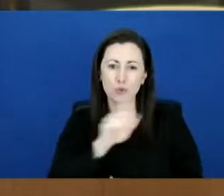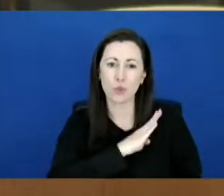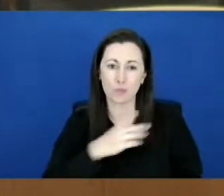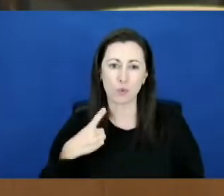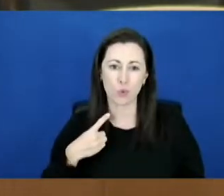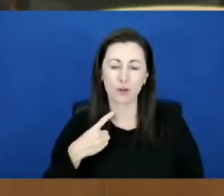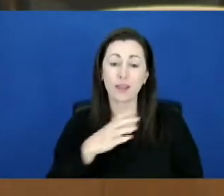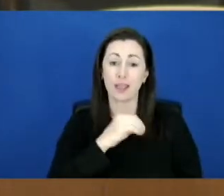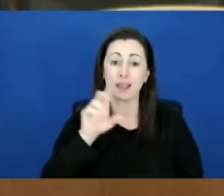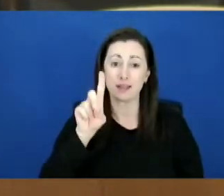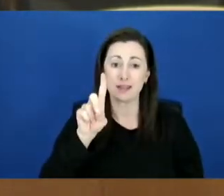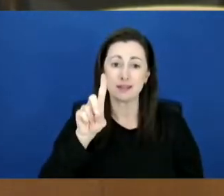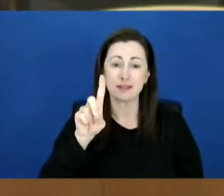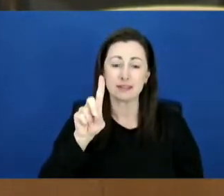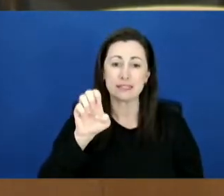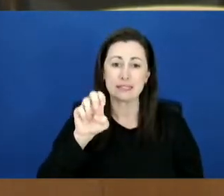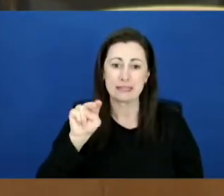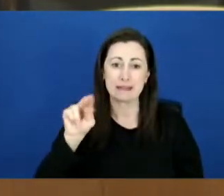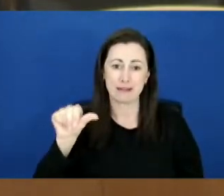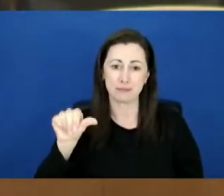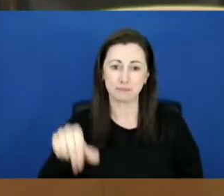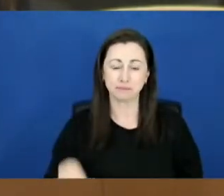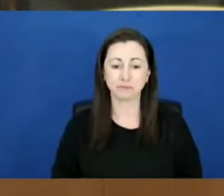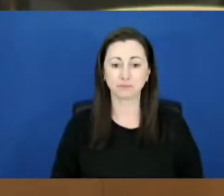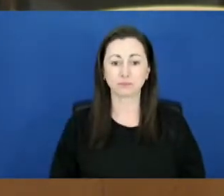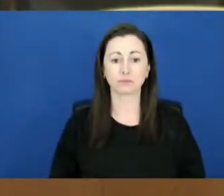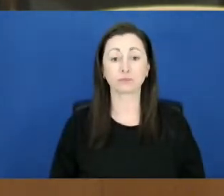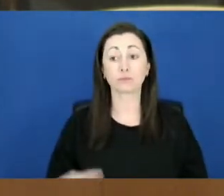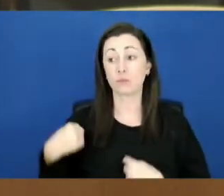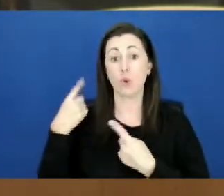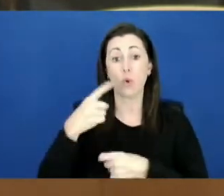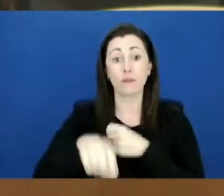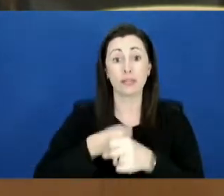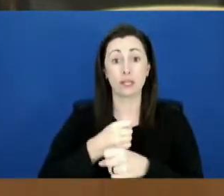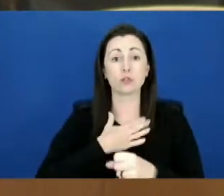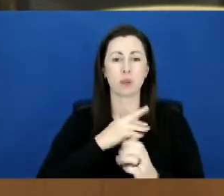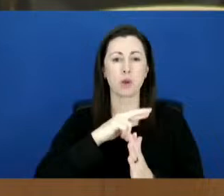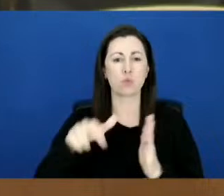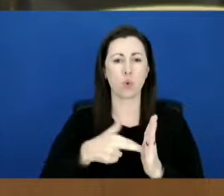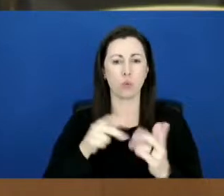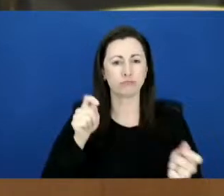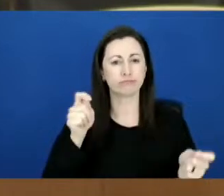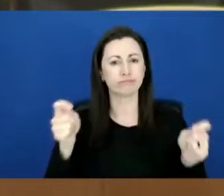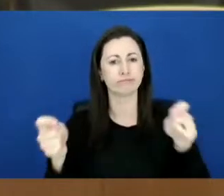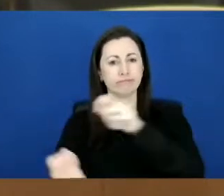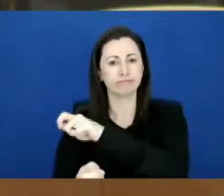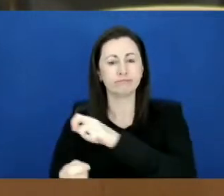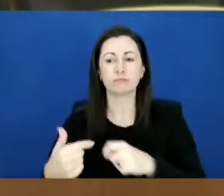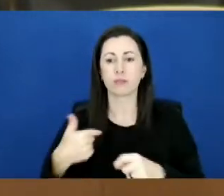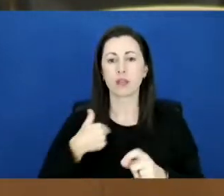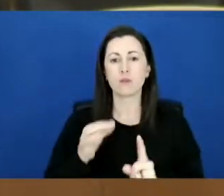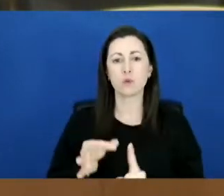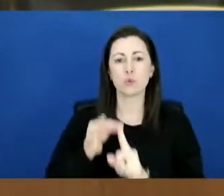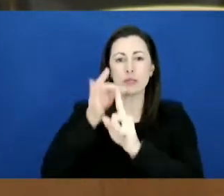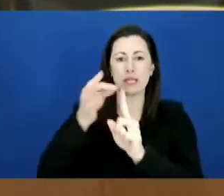THANKS TO THIS BOARD.